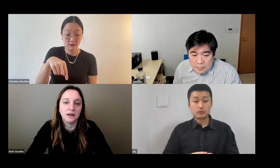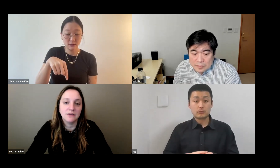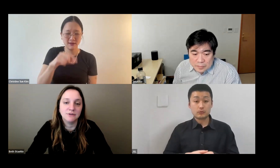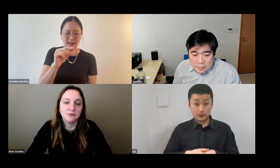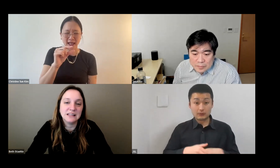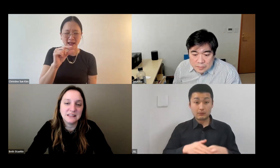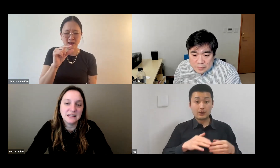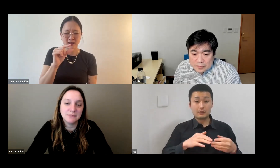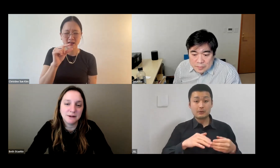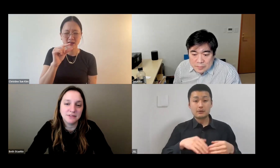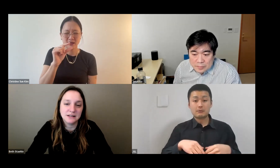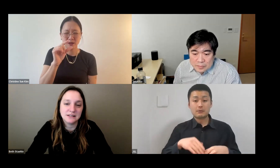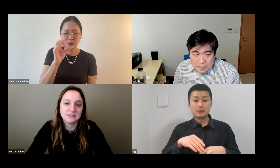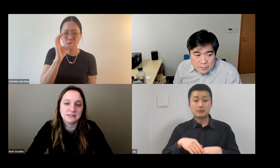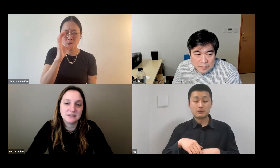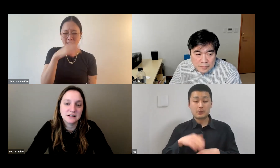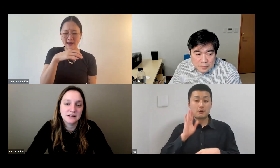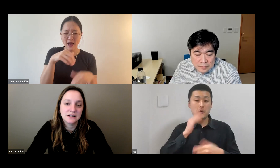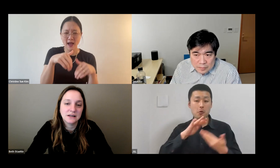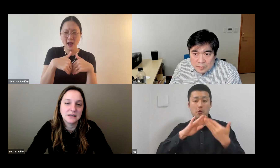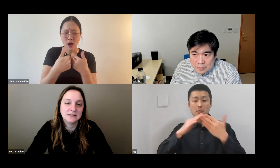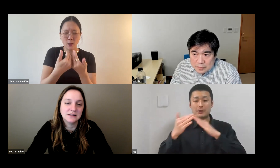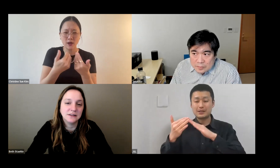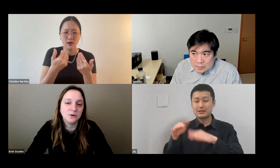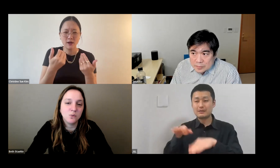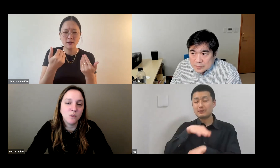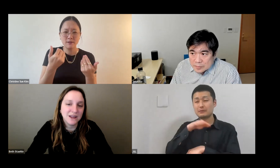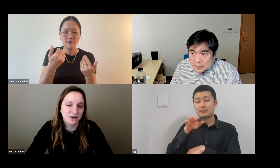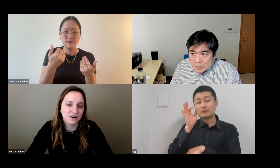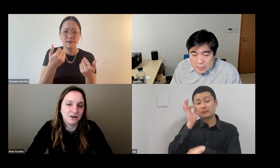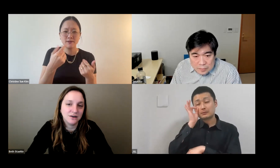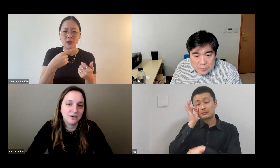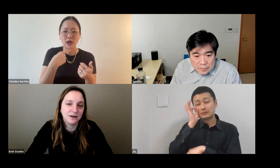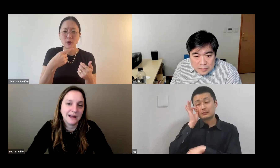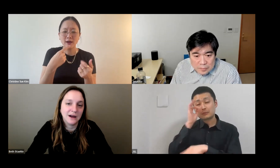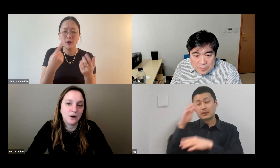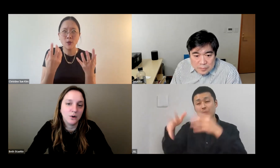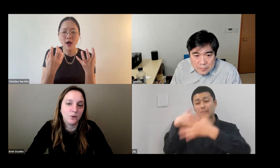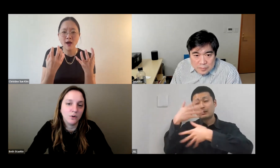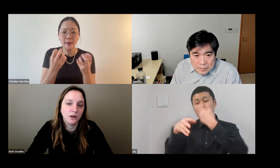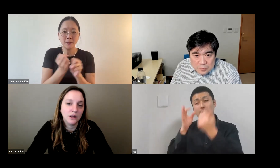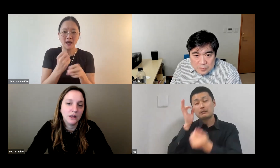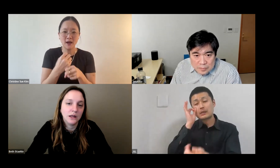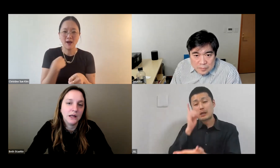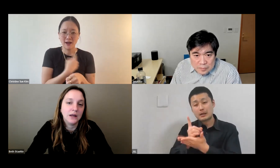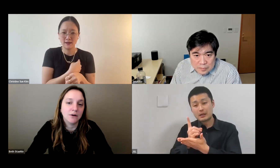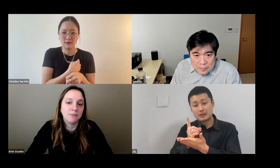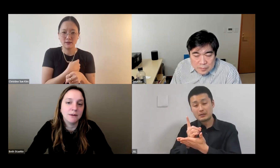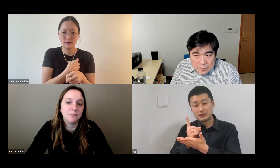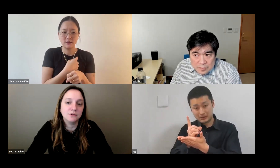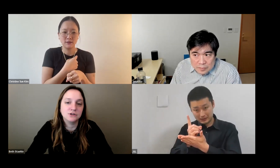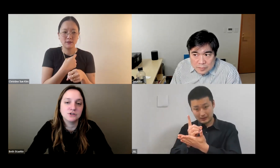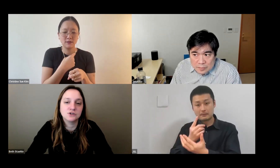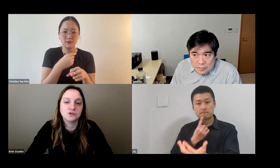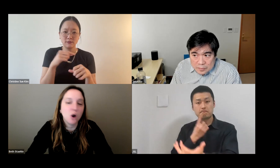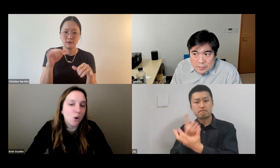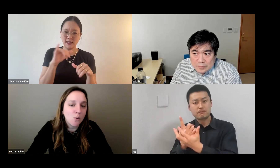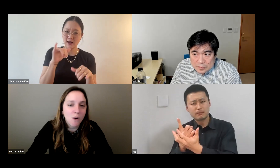If you really think about this, it's a little weird how hearing people just so want